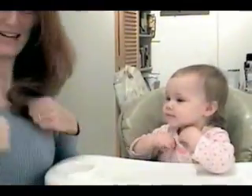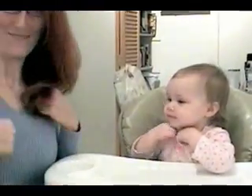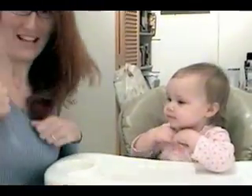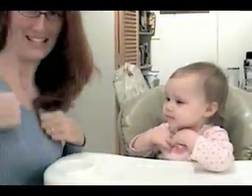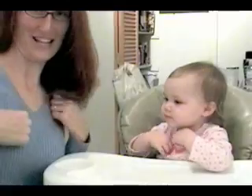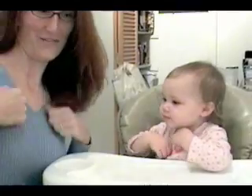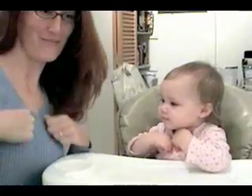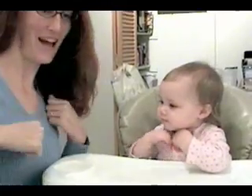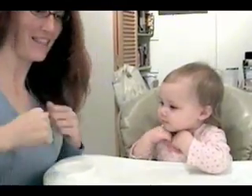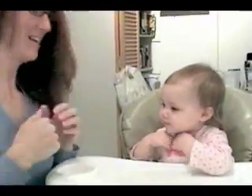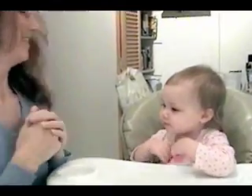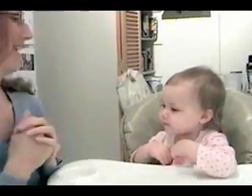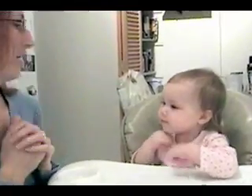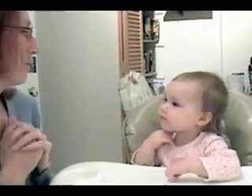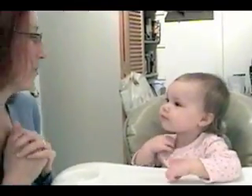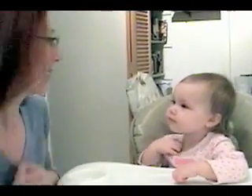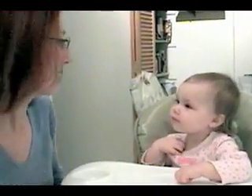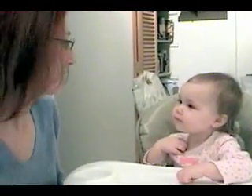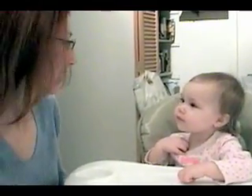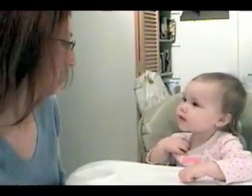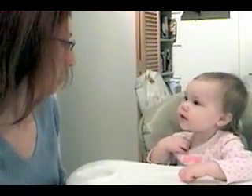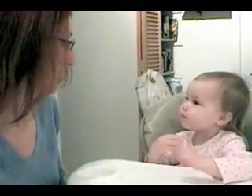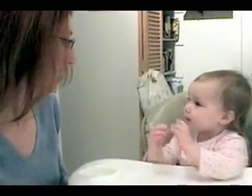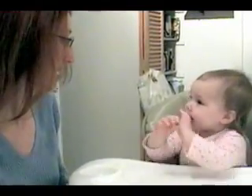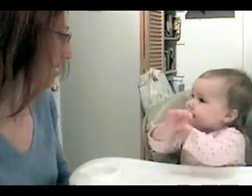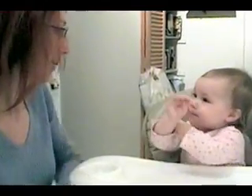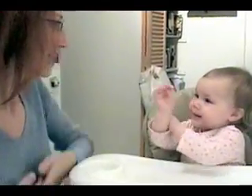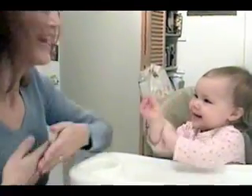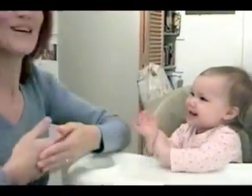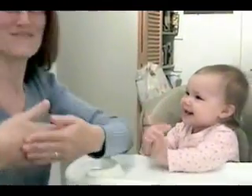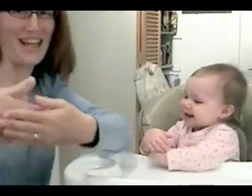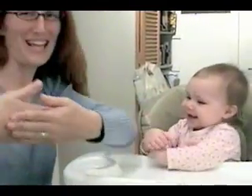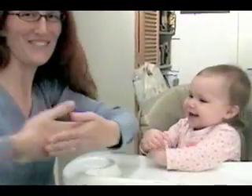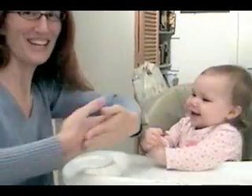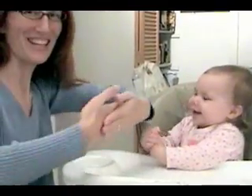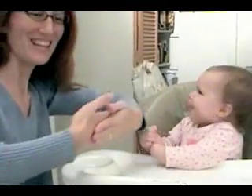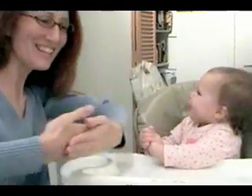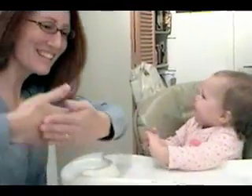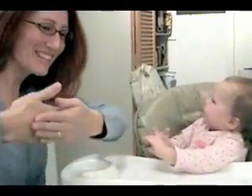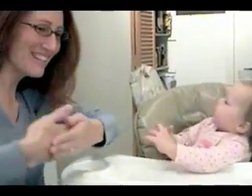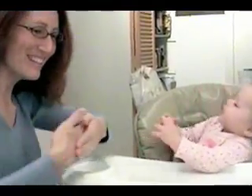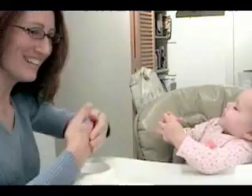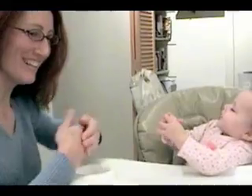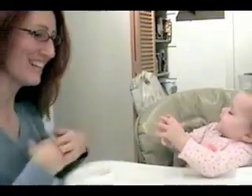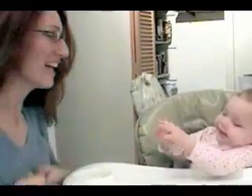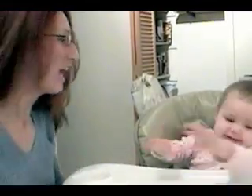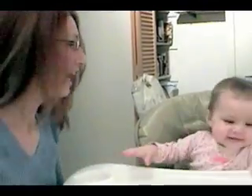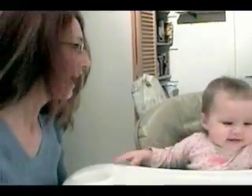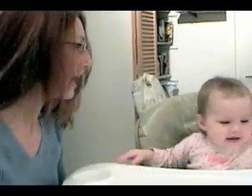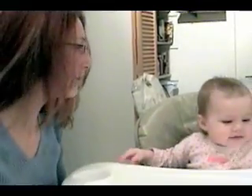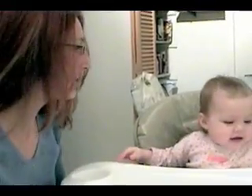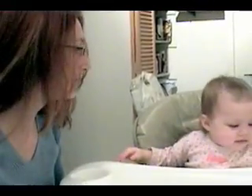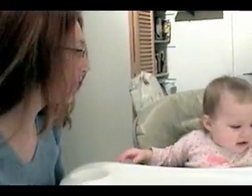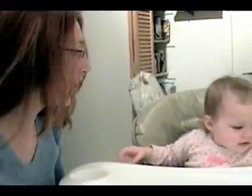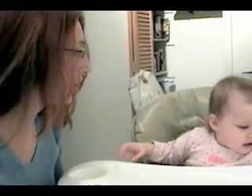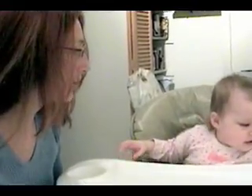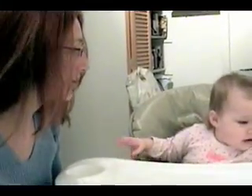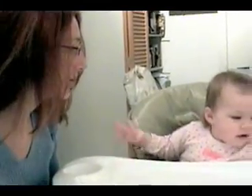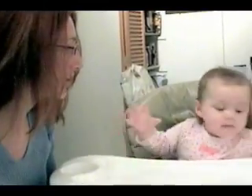That's right, that's the sign for bath. What about baby? BABY! good girl! And how about ball?